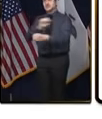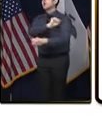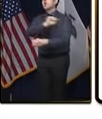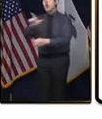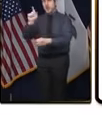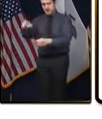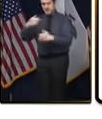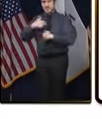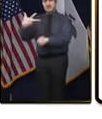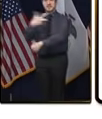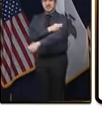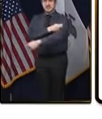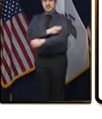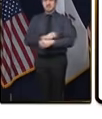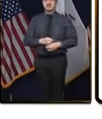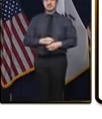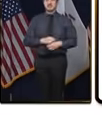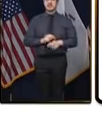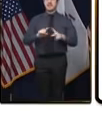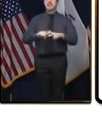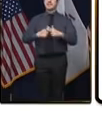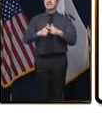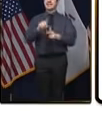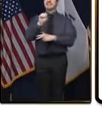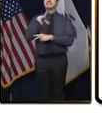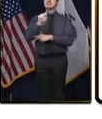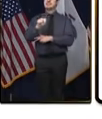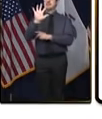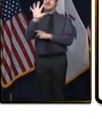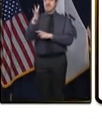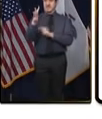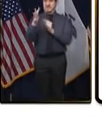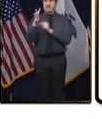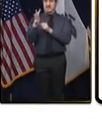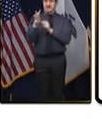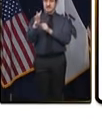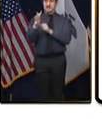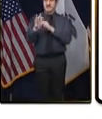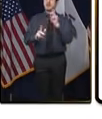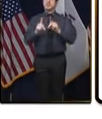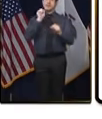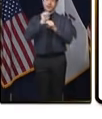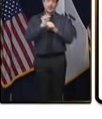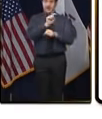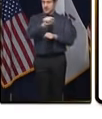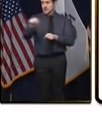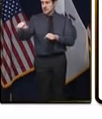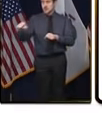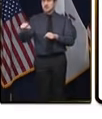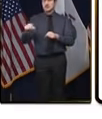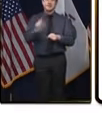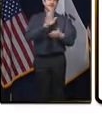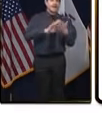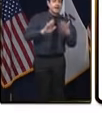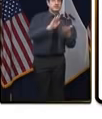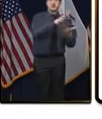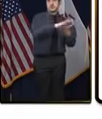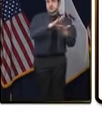facilities and physicians